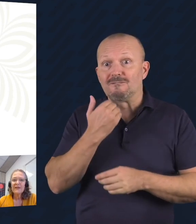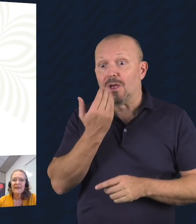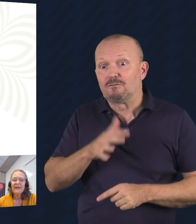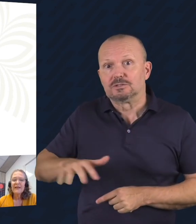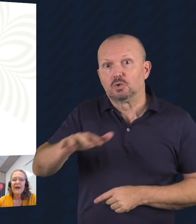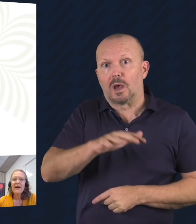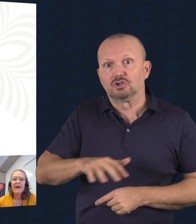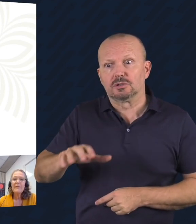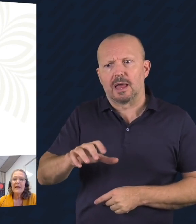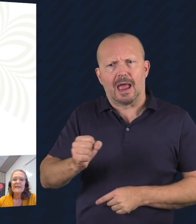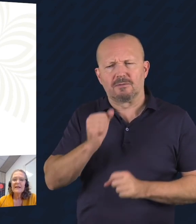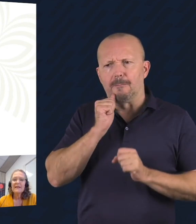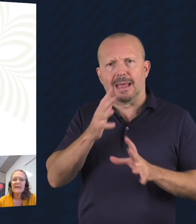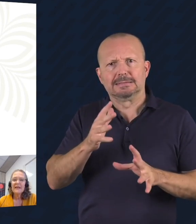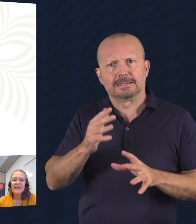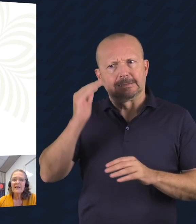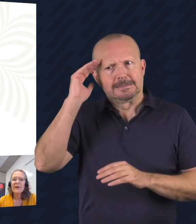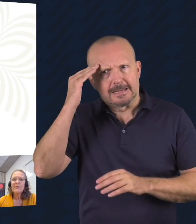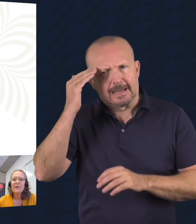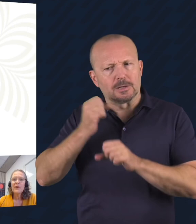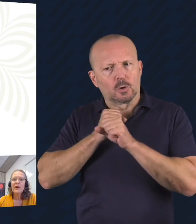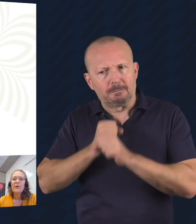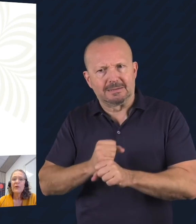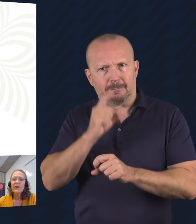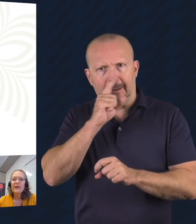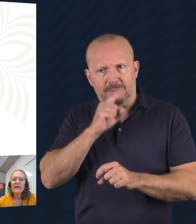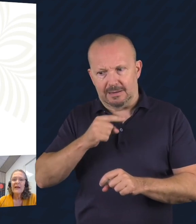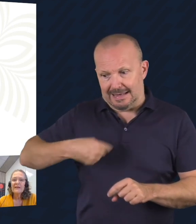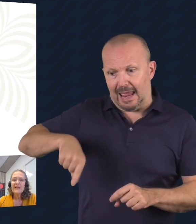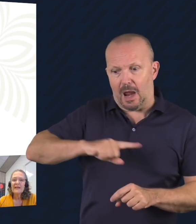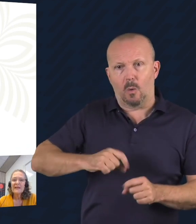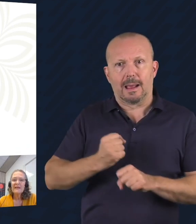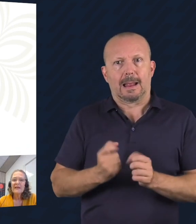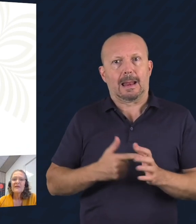there are amazing dedicated people working in our sector,